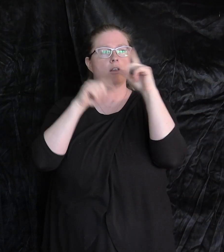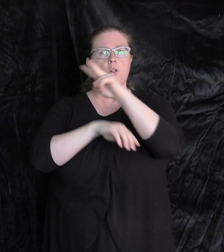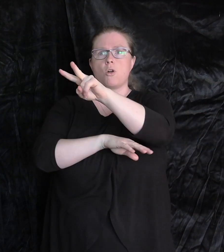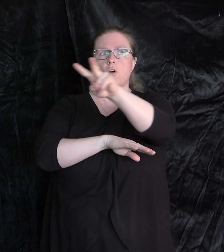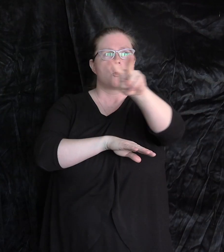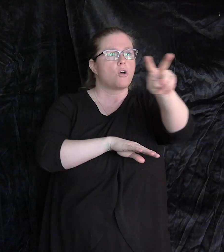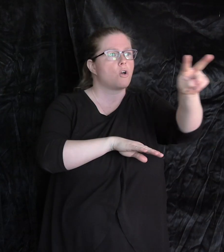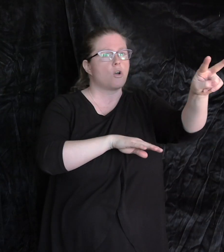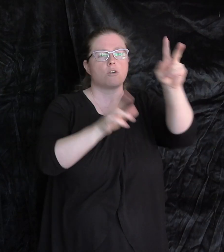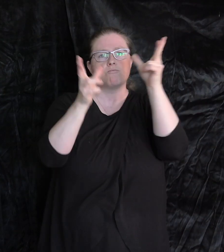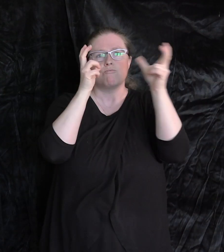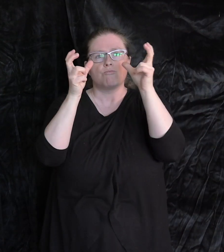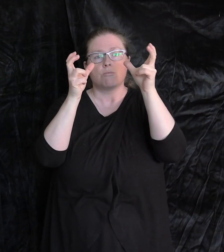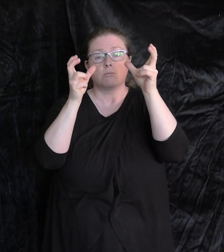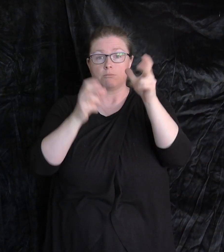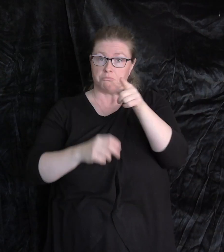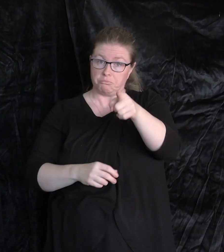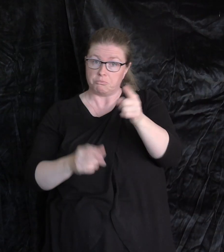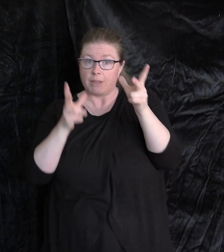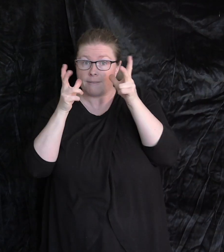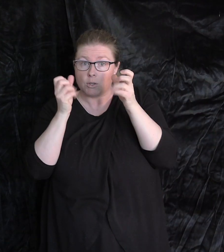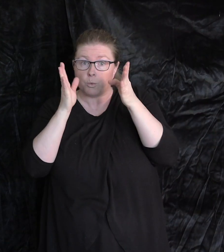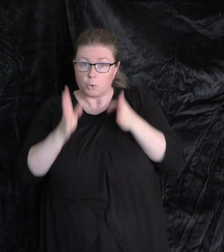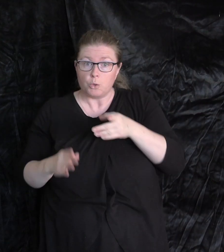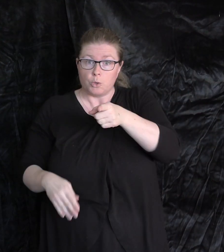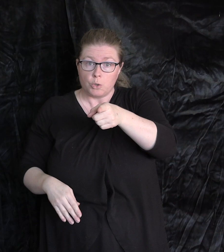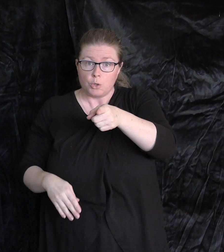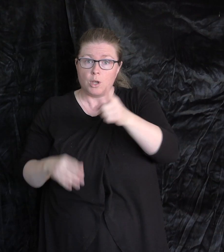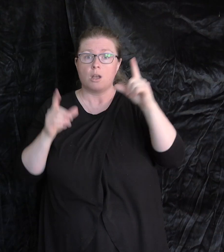If you're primarily visual, close your eyes and feel.